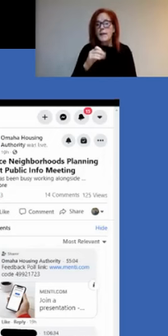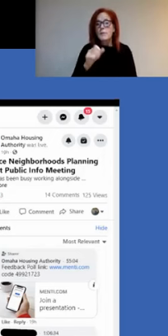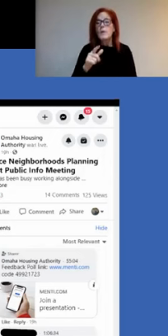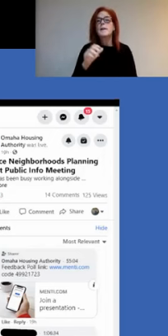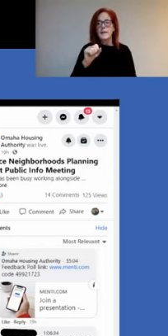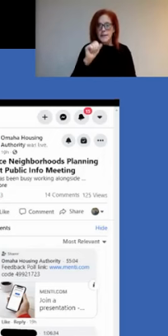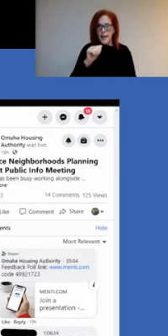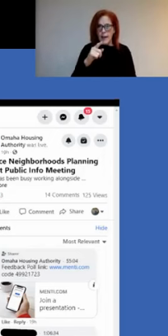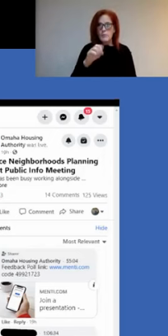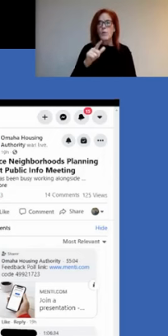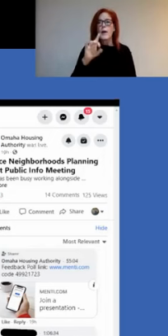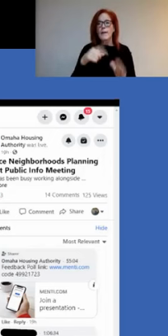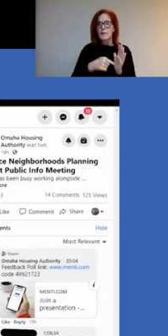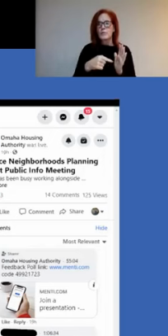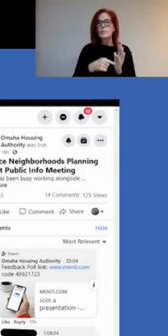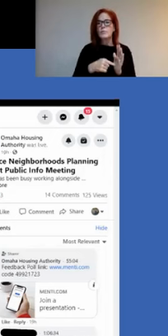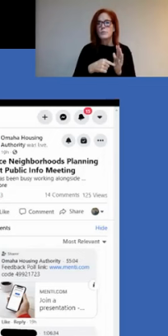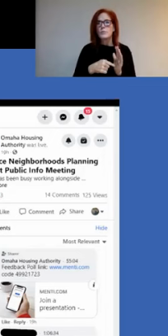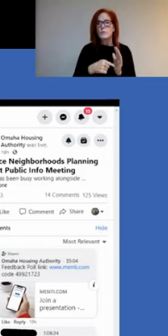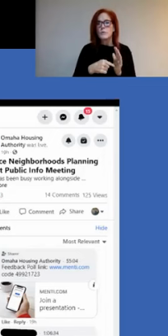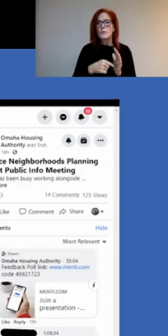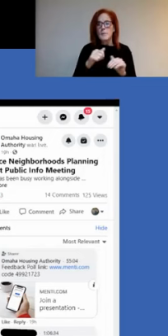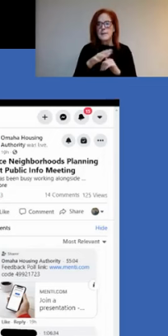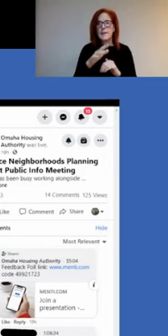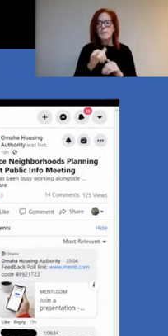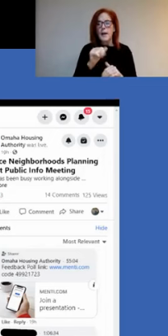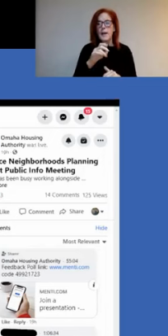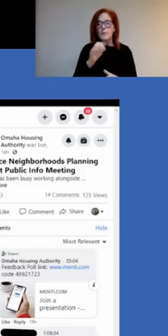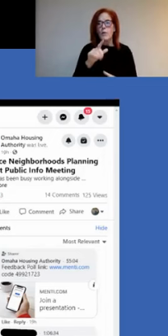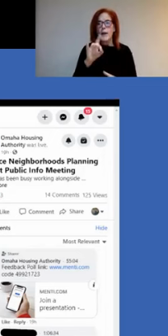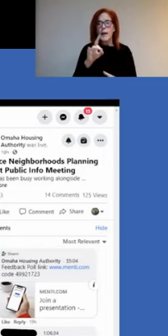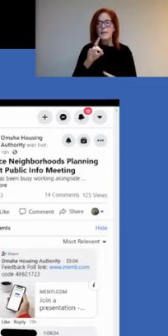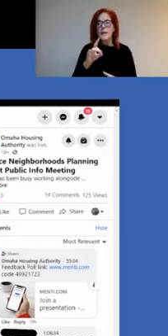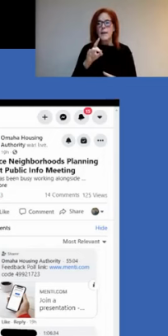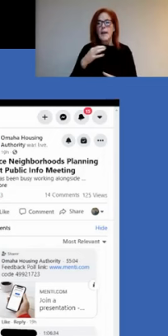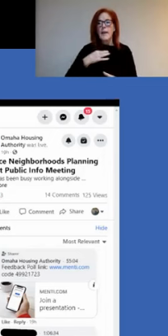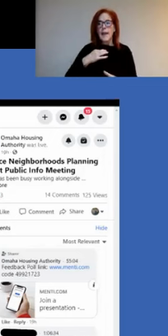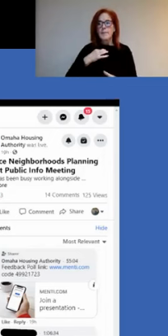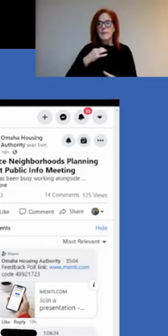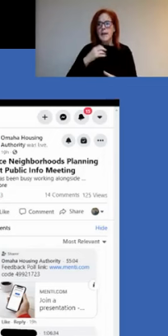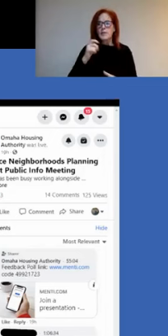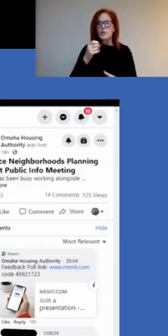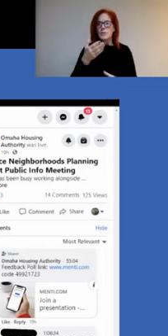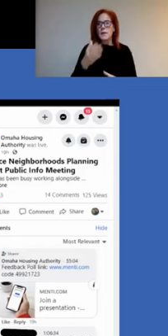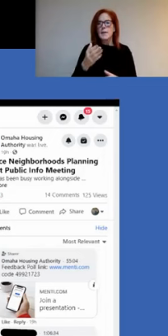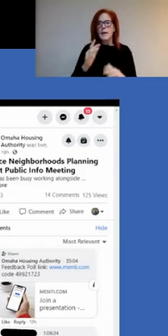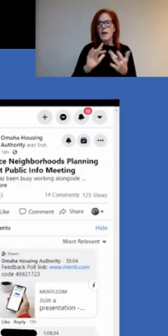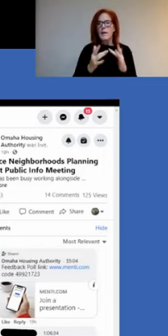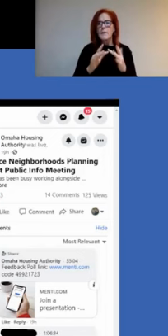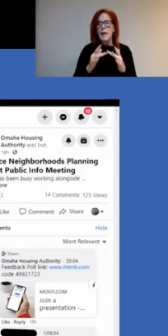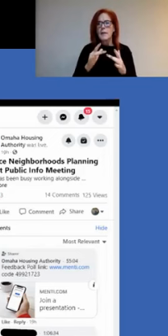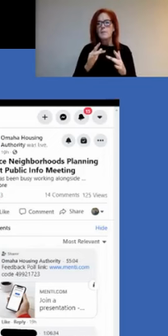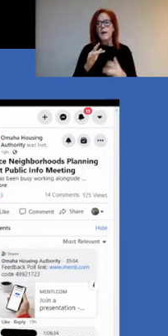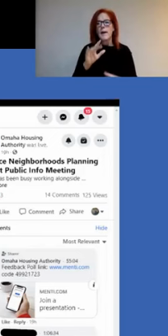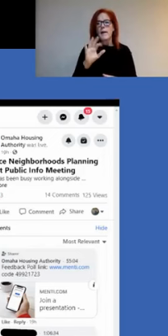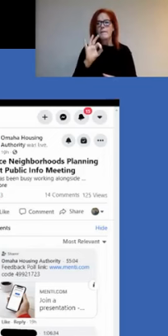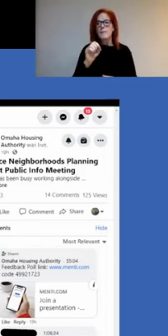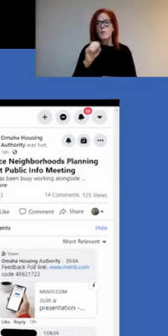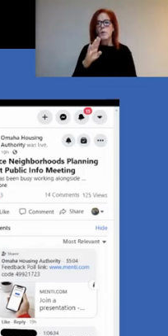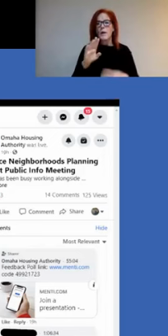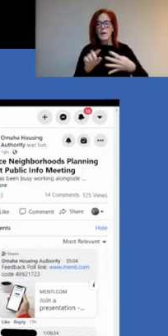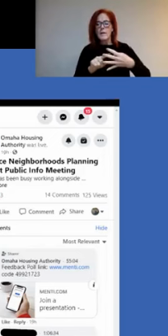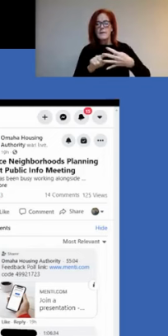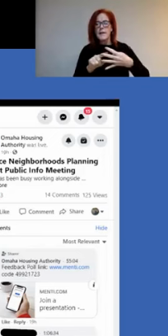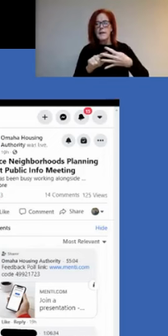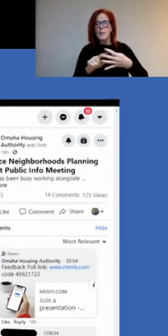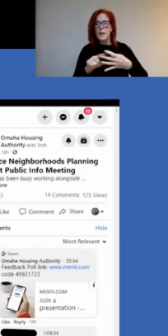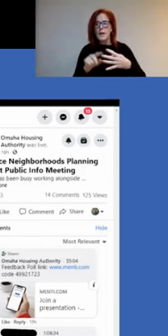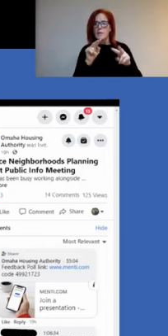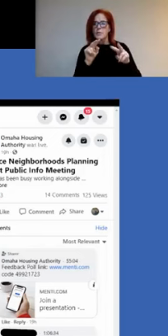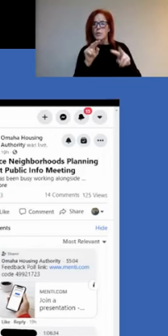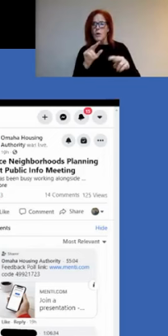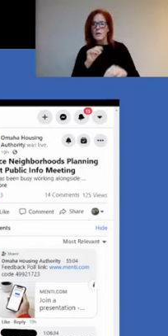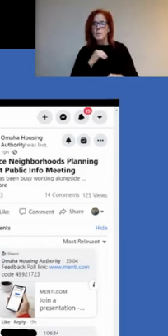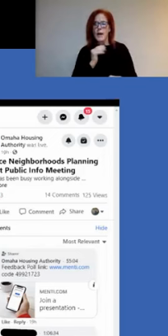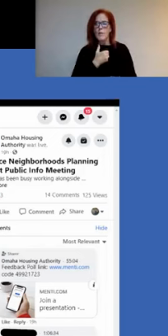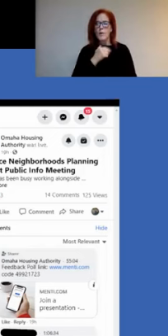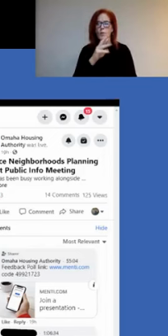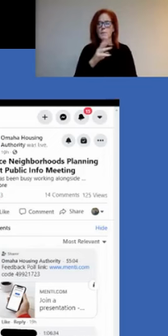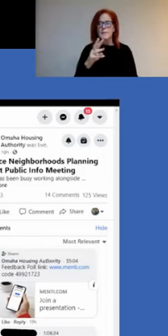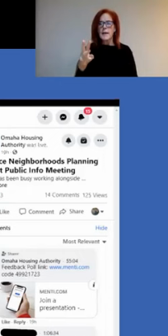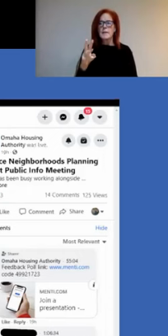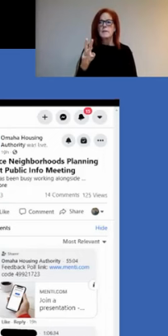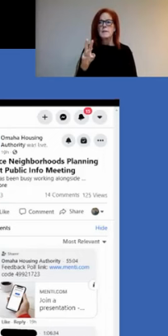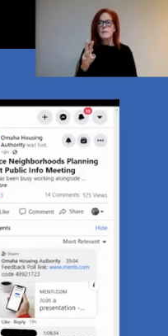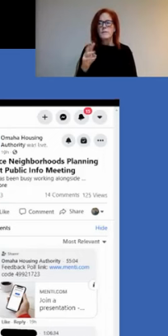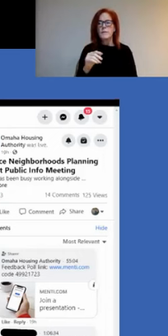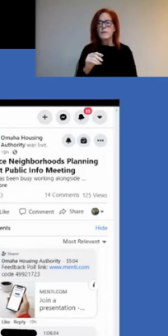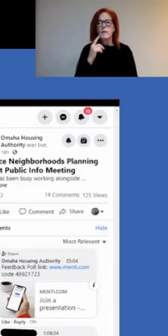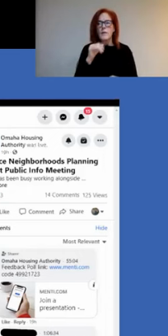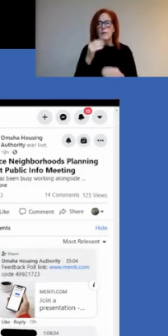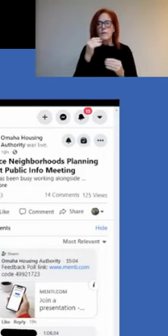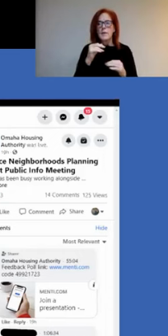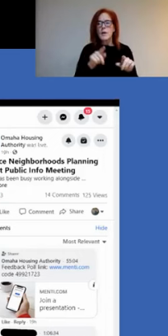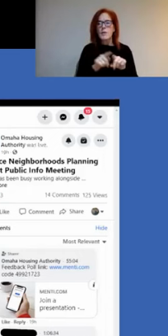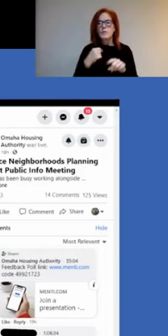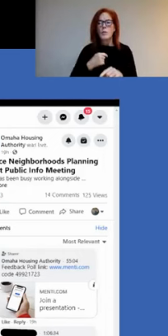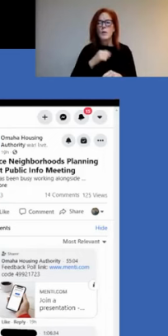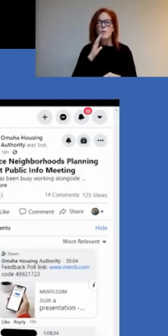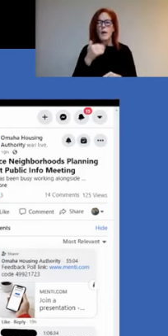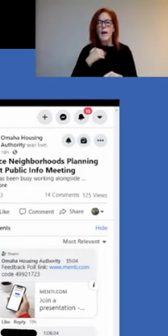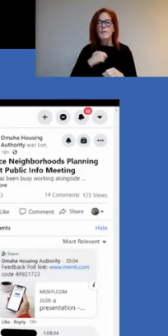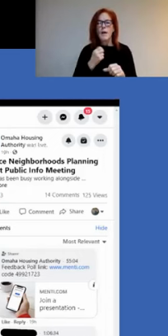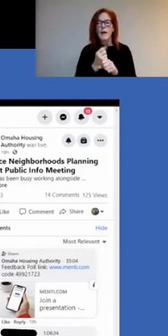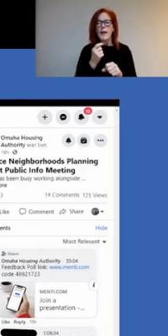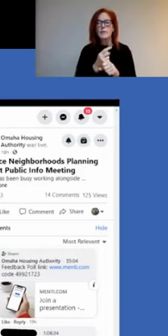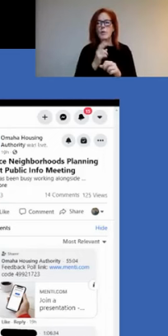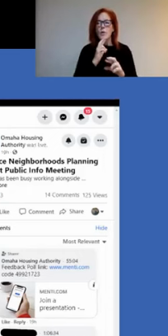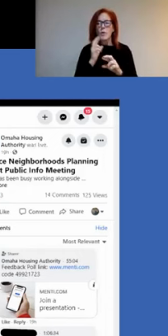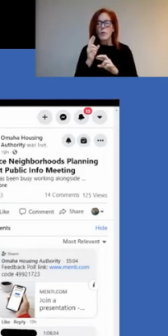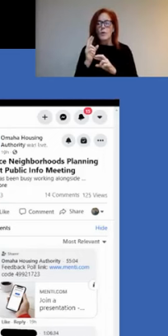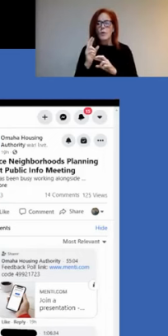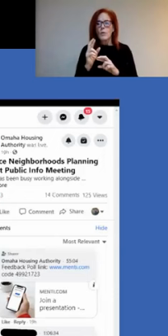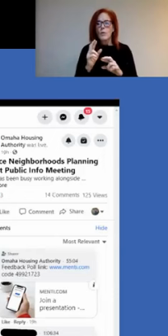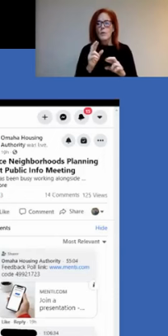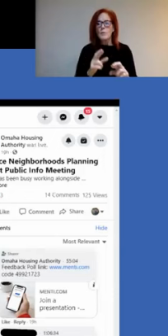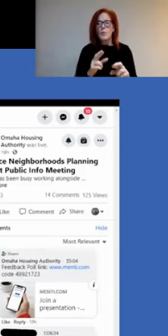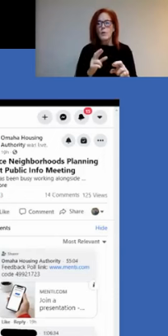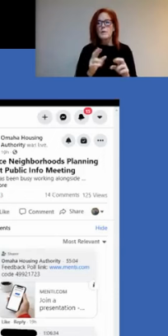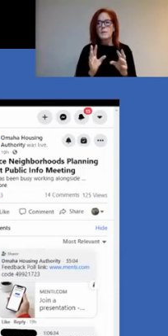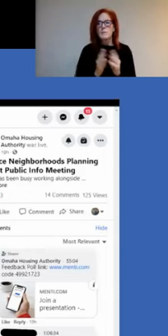Our information -- I think it got dropped off the slide, perhaps. Yeah. It got dropped off the slide.